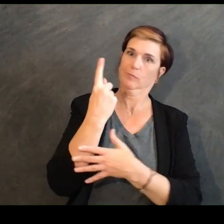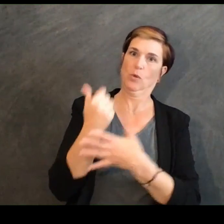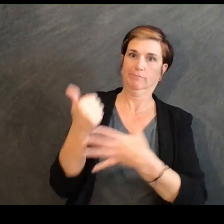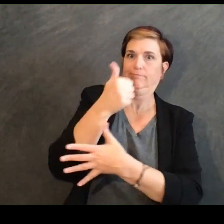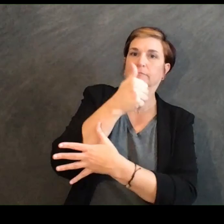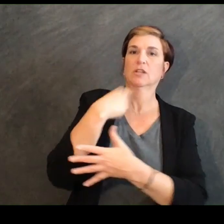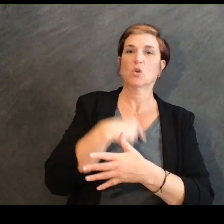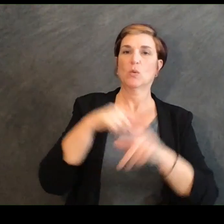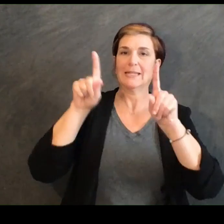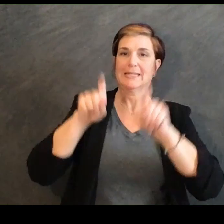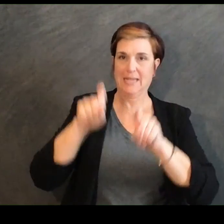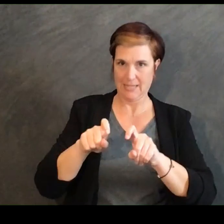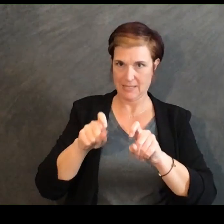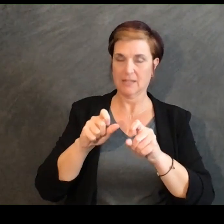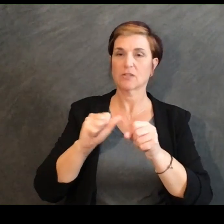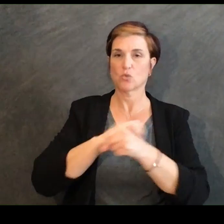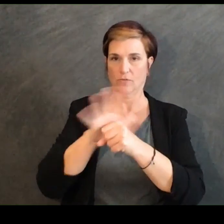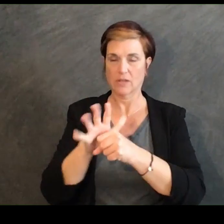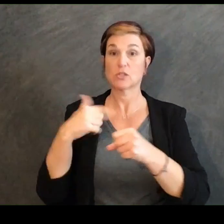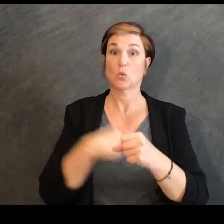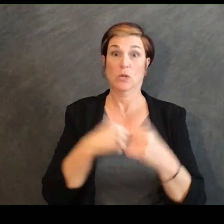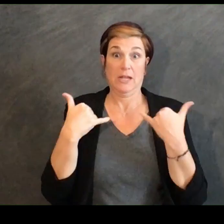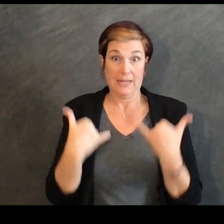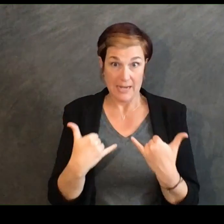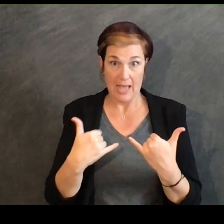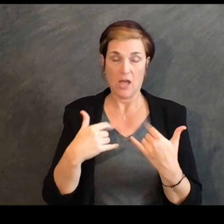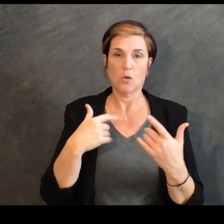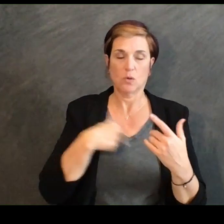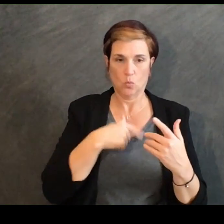capacity to ensure that the right collection devices and testing equipment